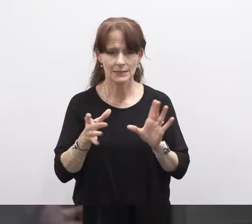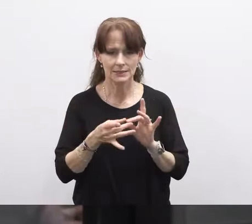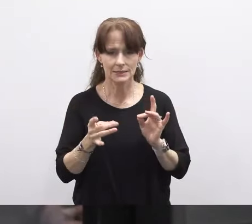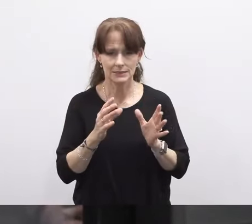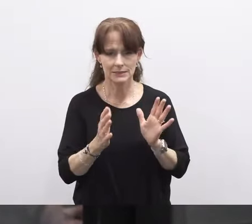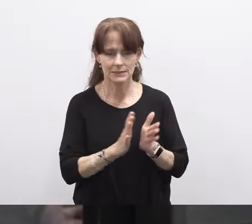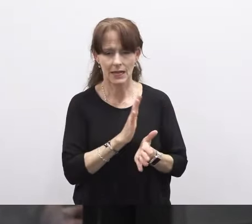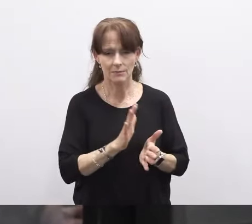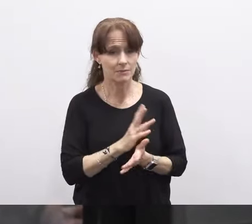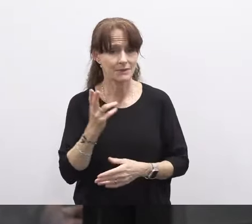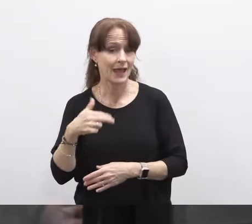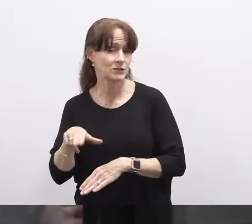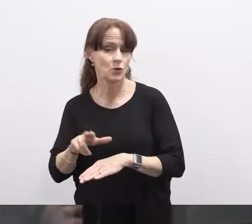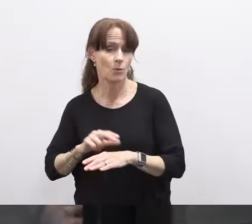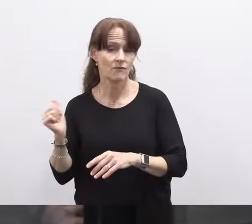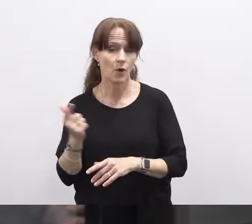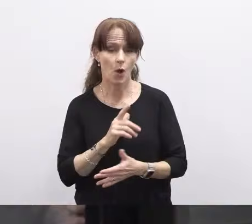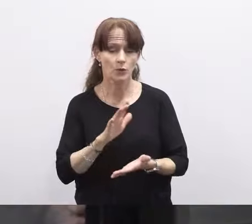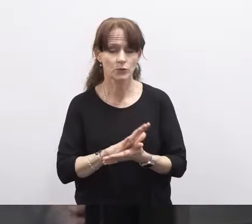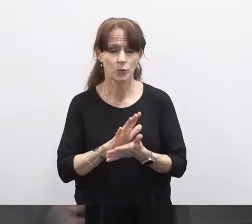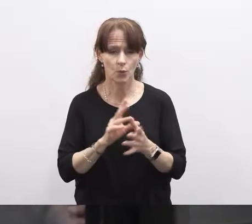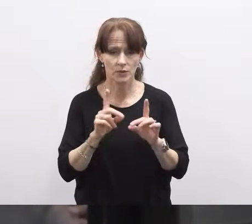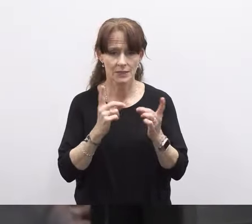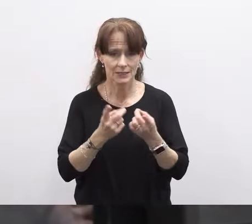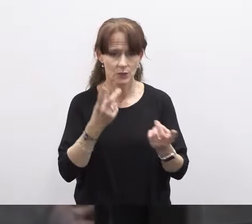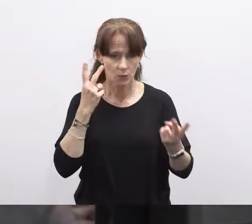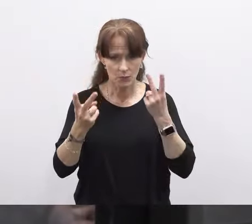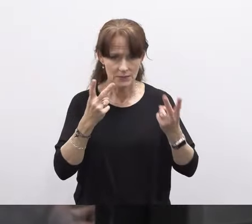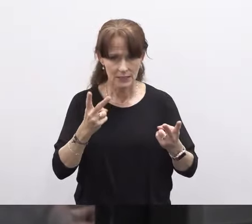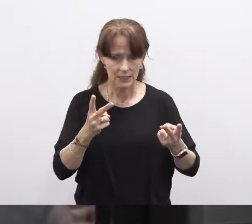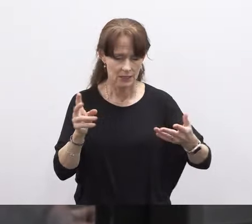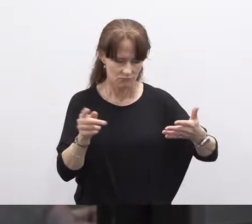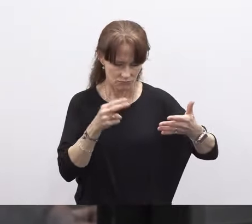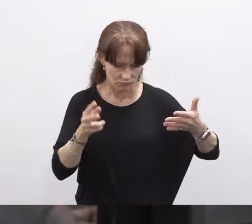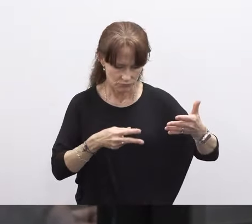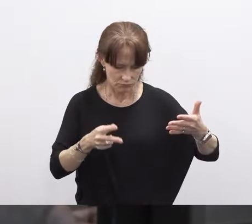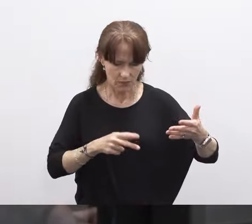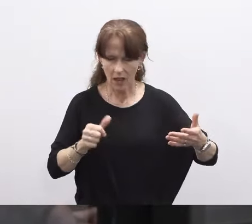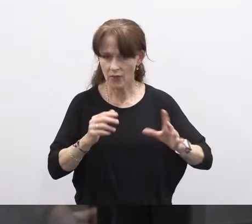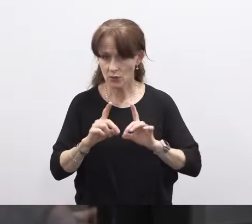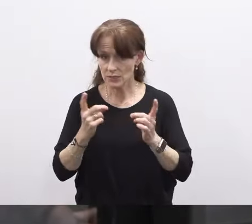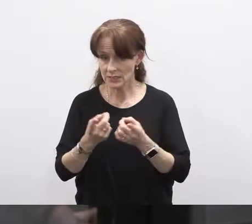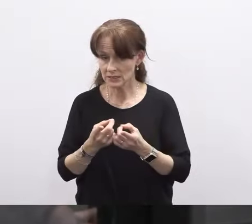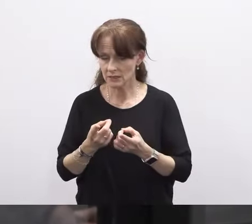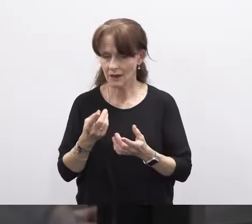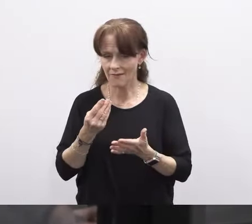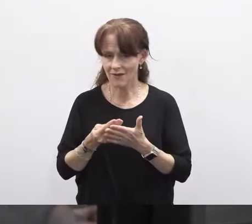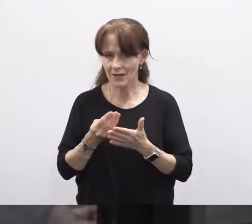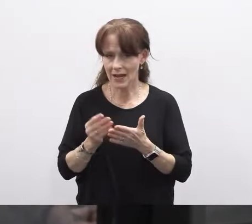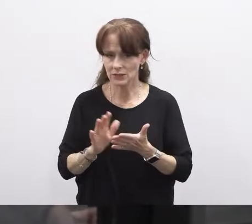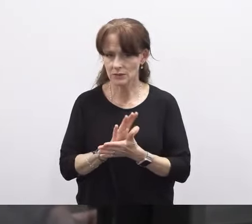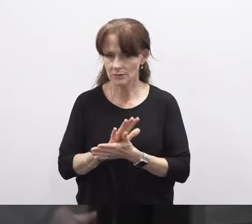But that is normal for all school districts. So you're gonna see that as you look at other district financial statements, it's a result of those,